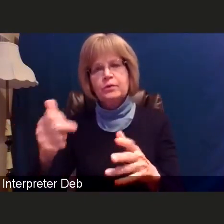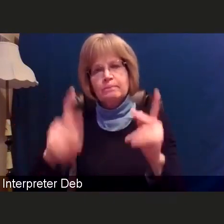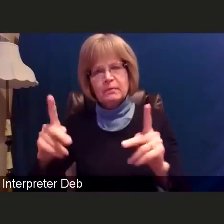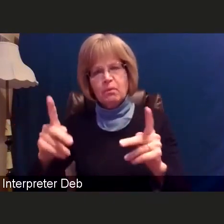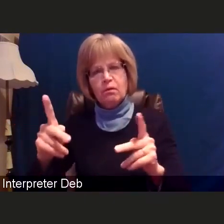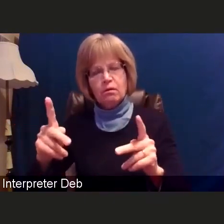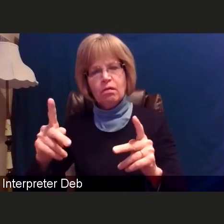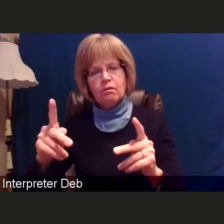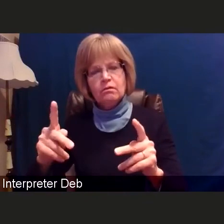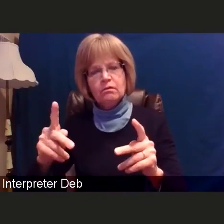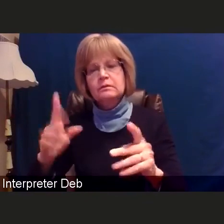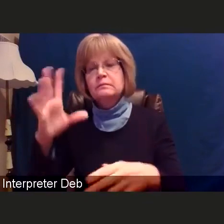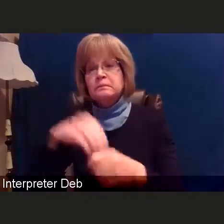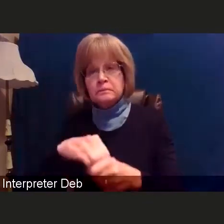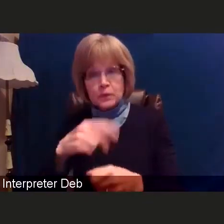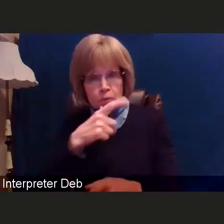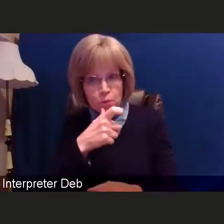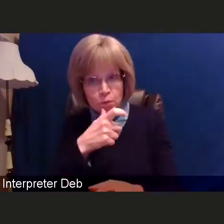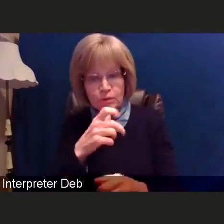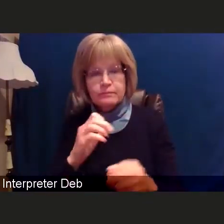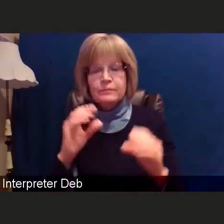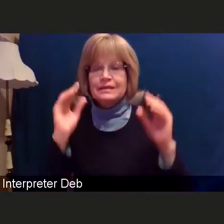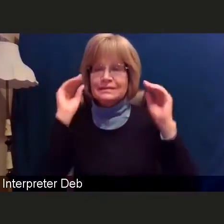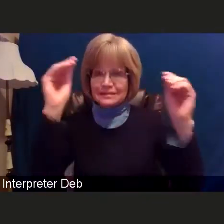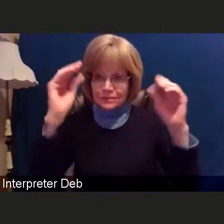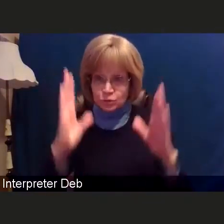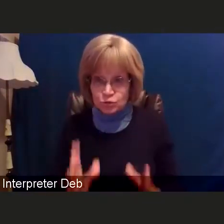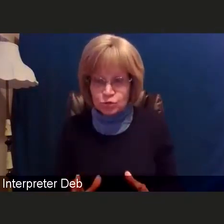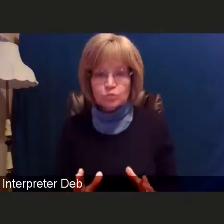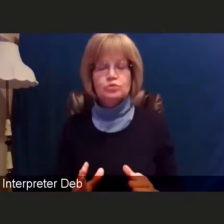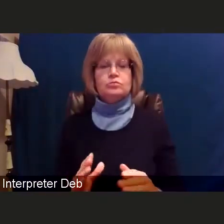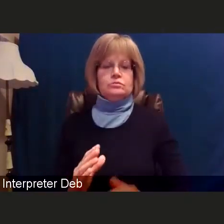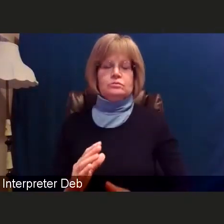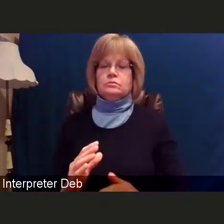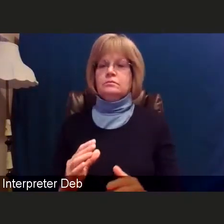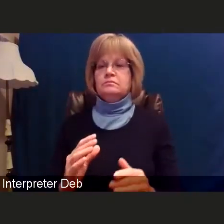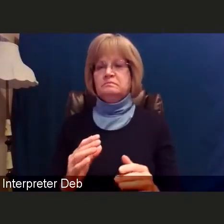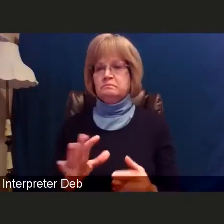And that includes educators, essential frontline workers,